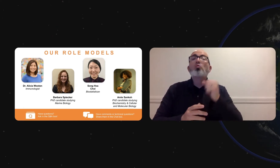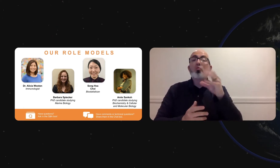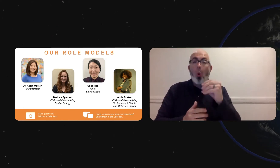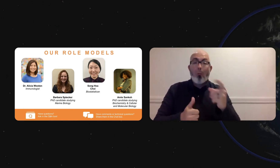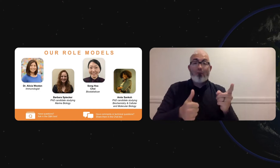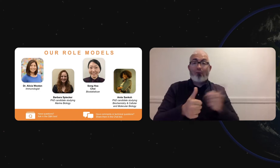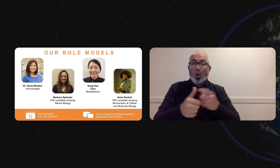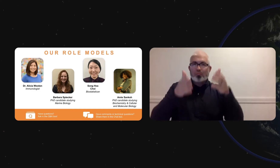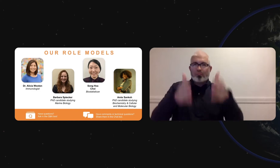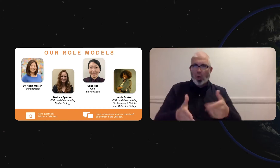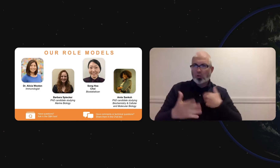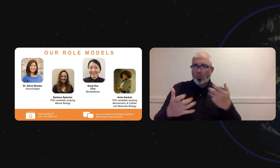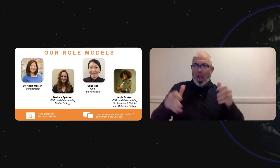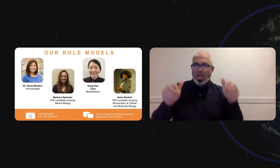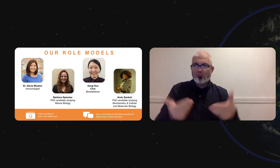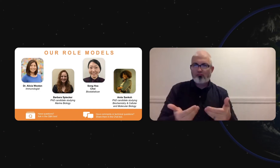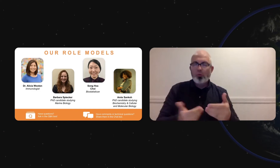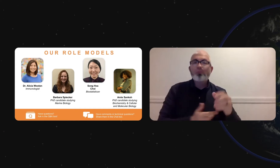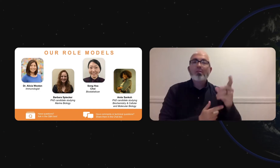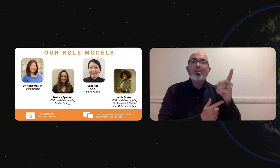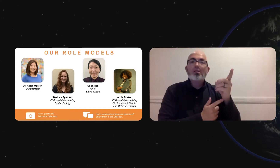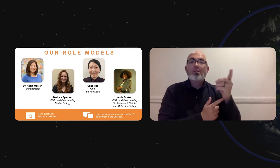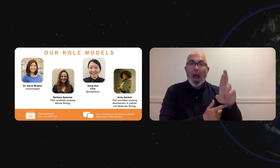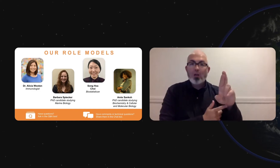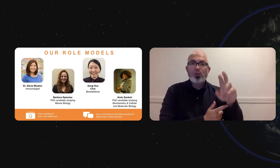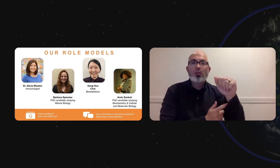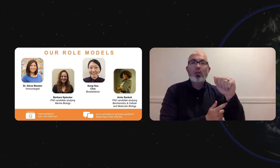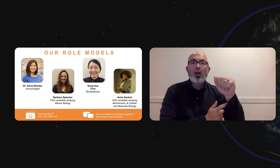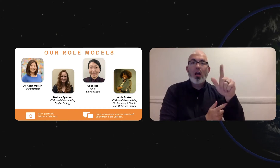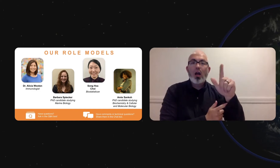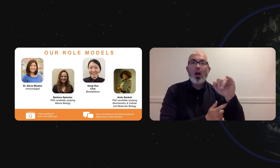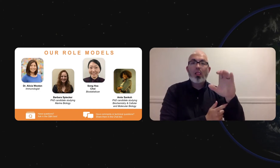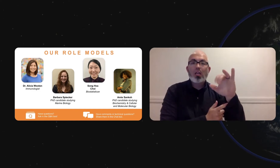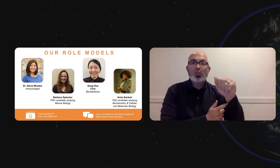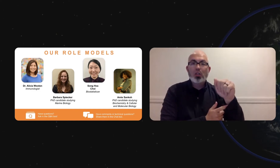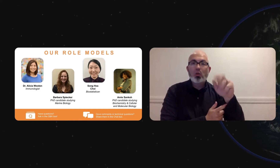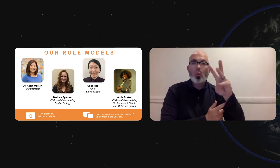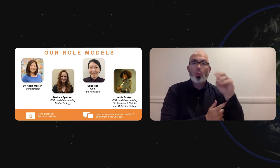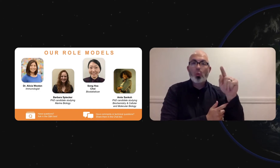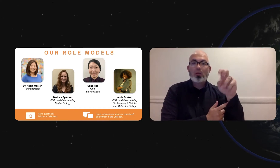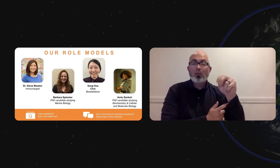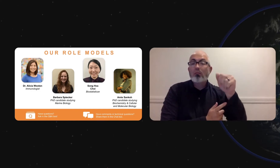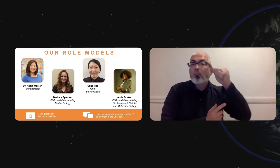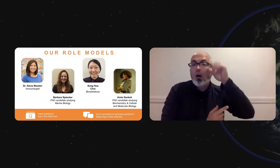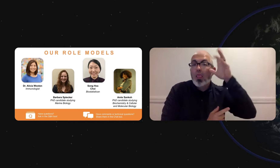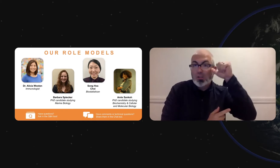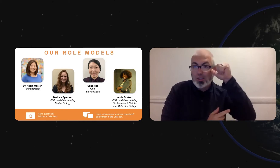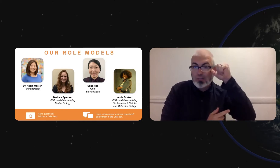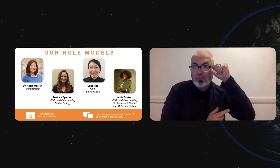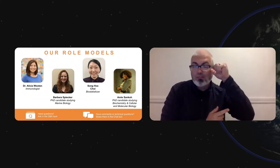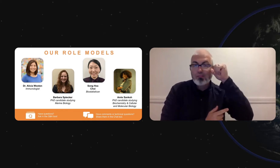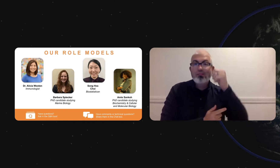The first person is Dr. Alicia Wooten. This is her sign name.